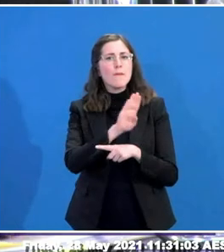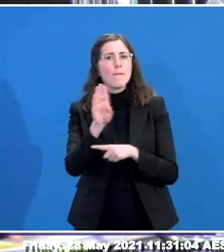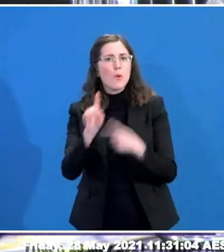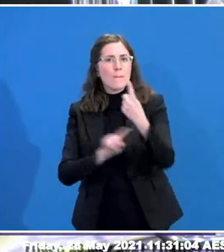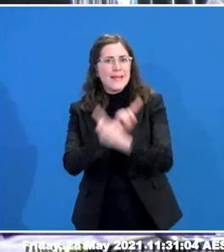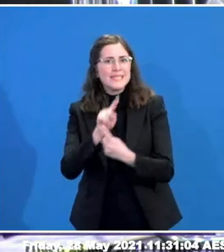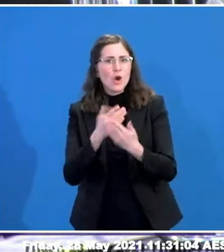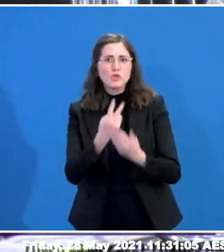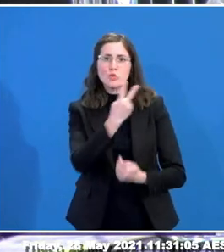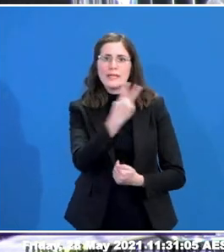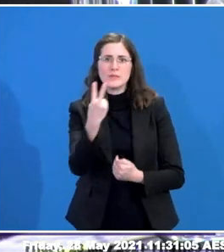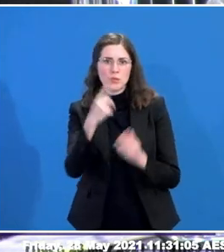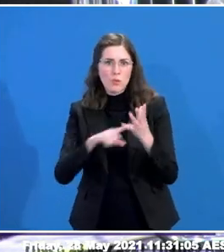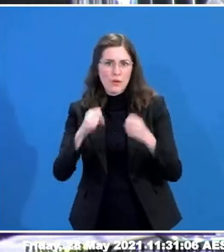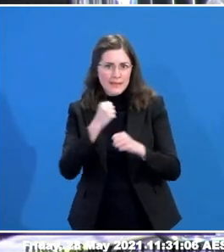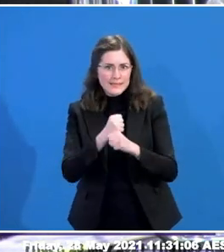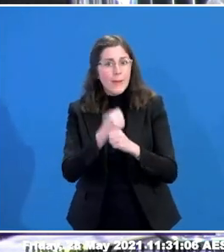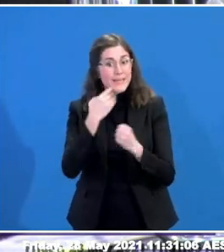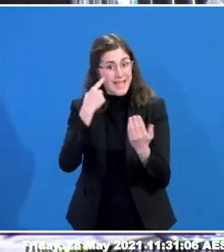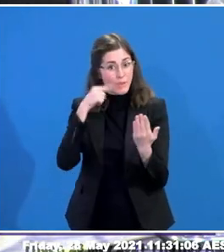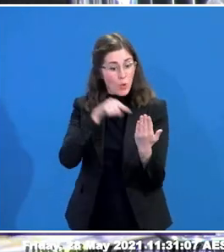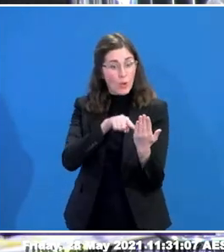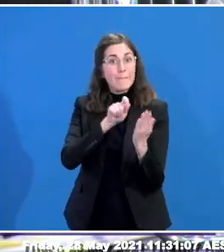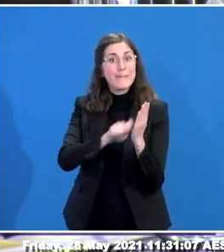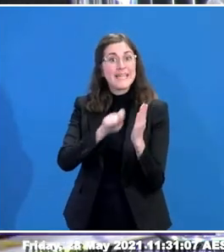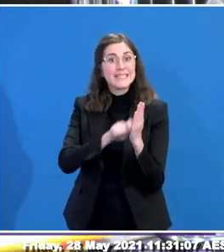Could you return to the minutes at tab 187, please.